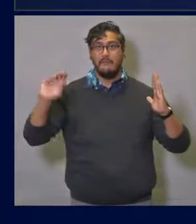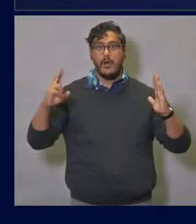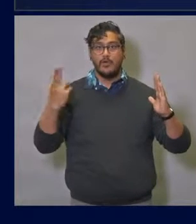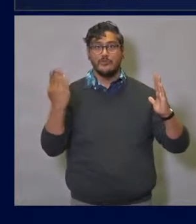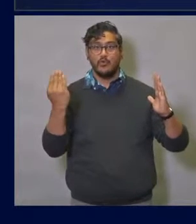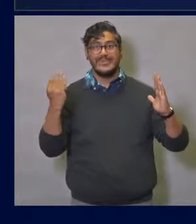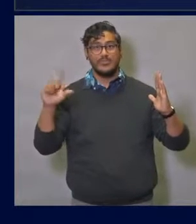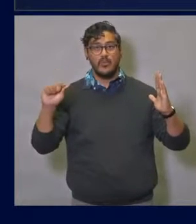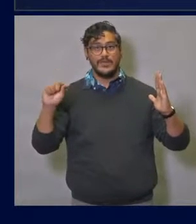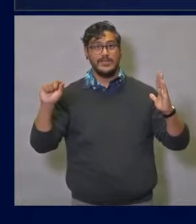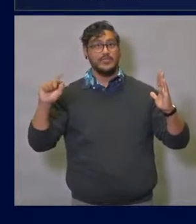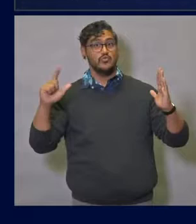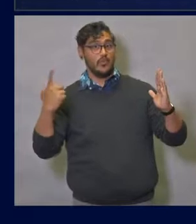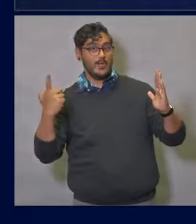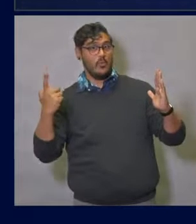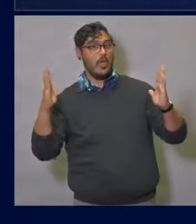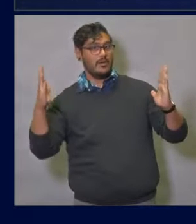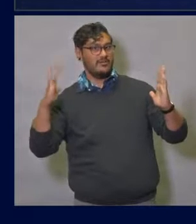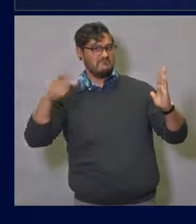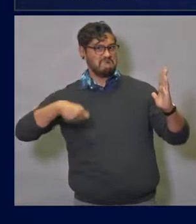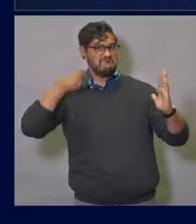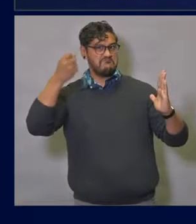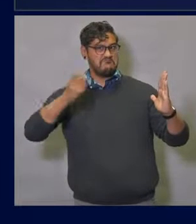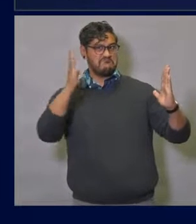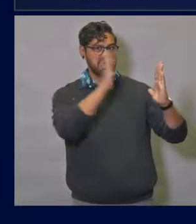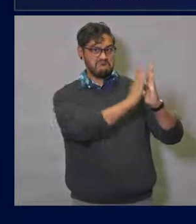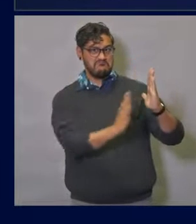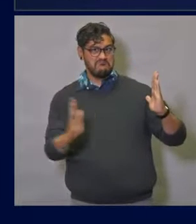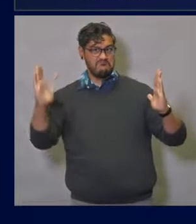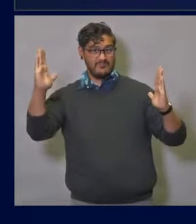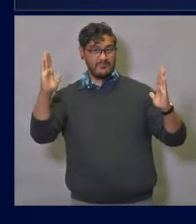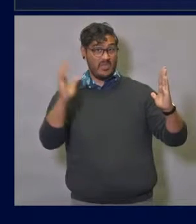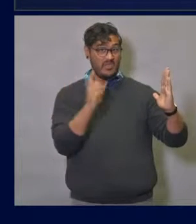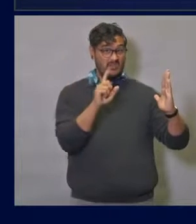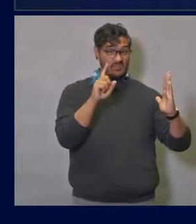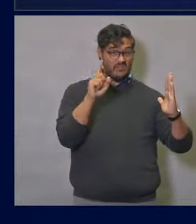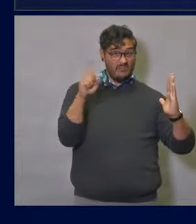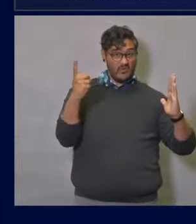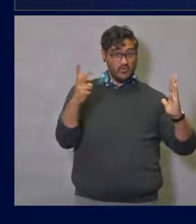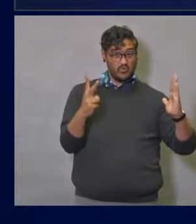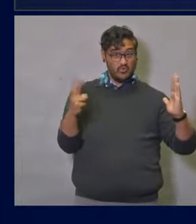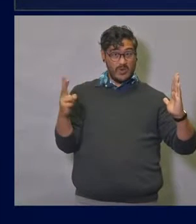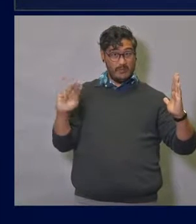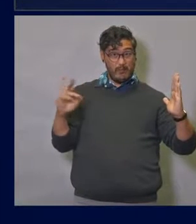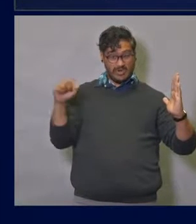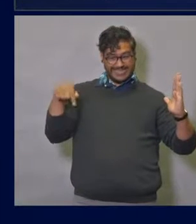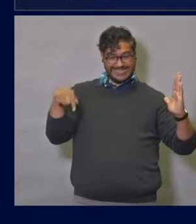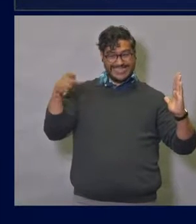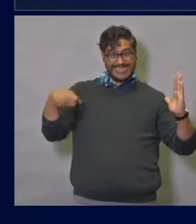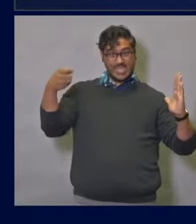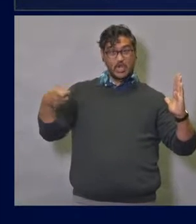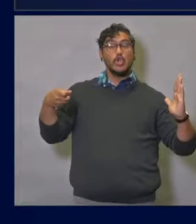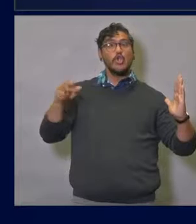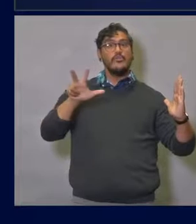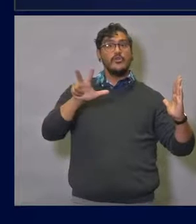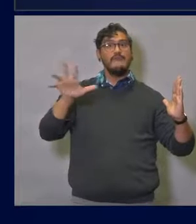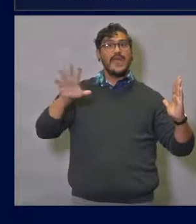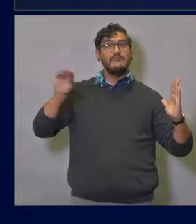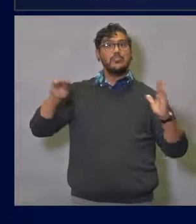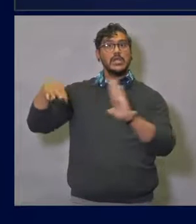DEATHS SINCE MARCH 1 OF 2023 THE